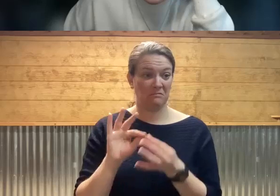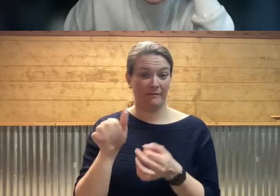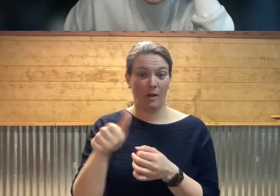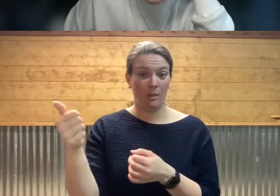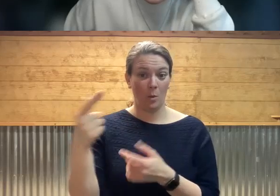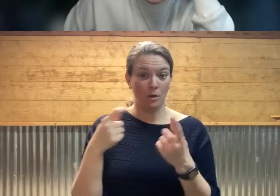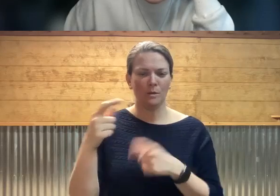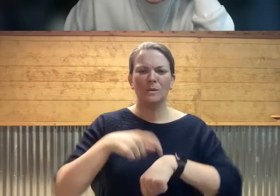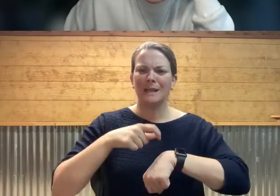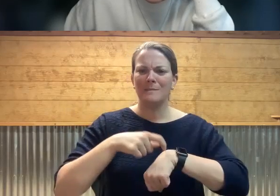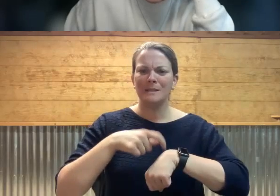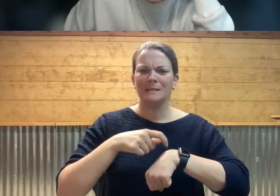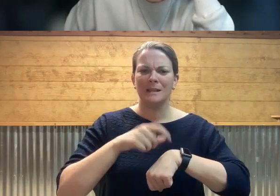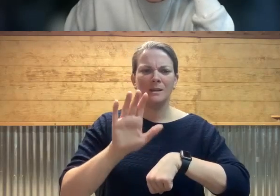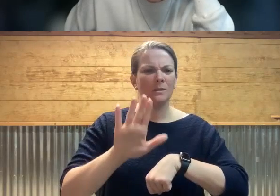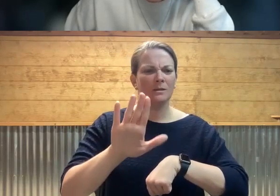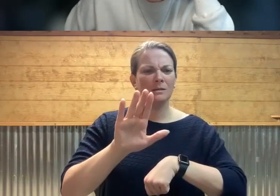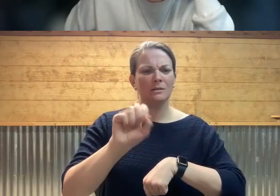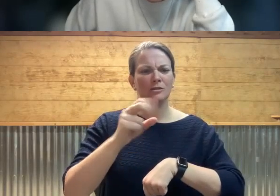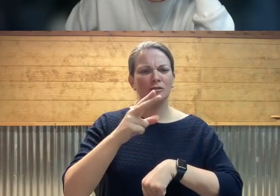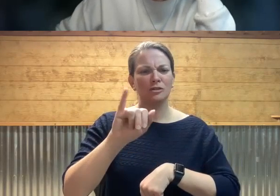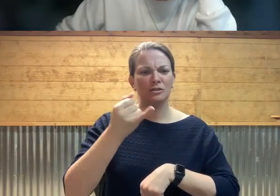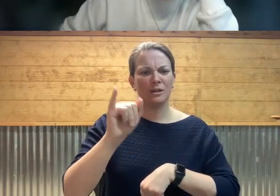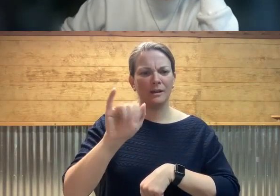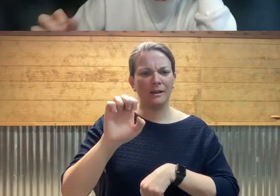What time is it where you are? Shiji and Maria?